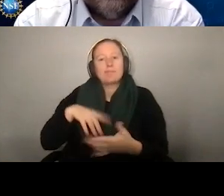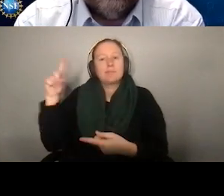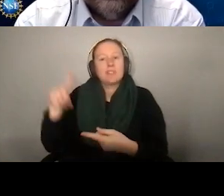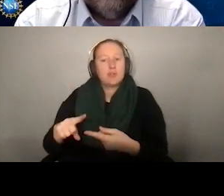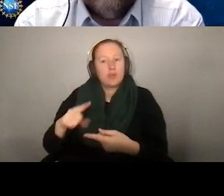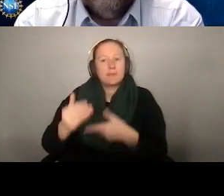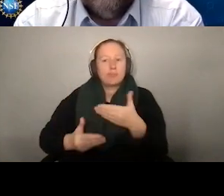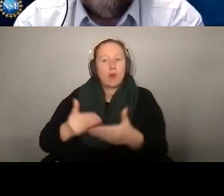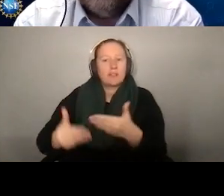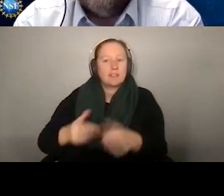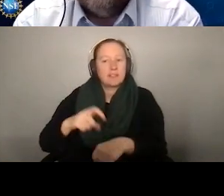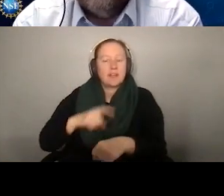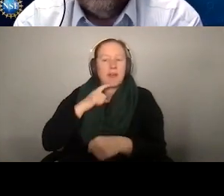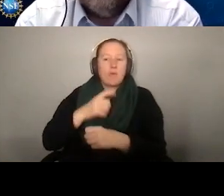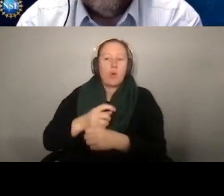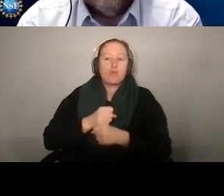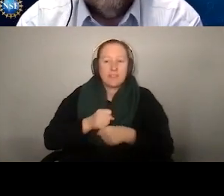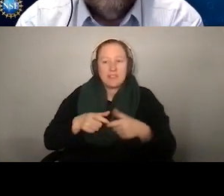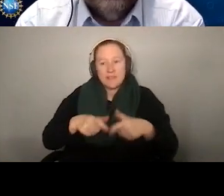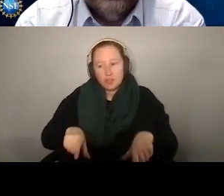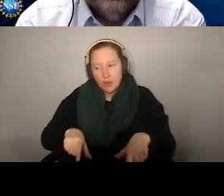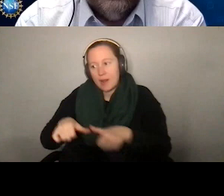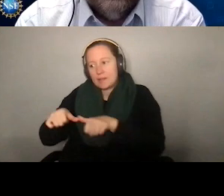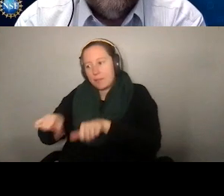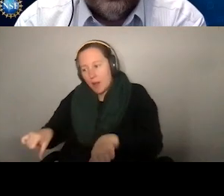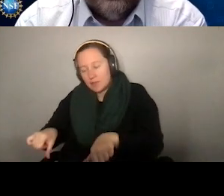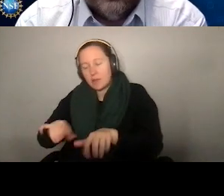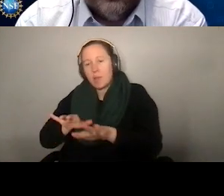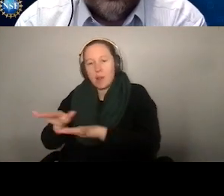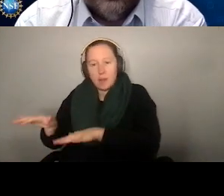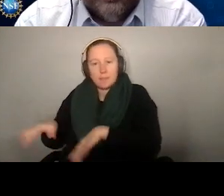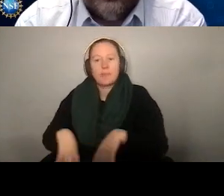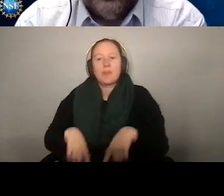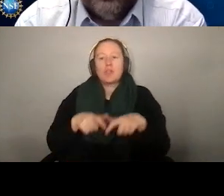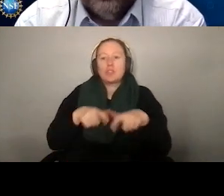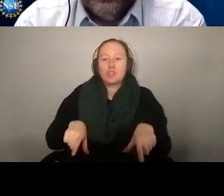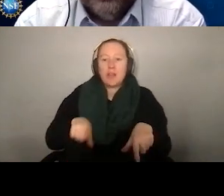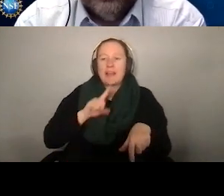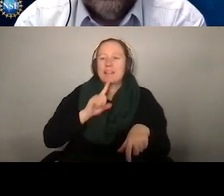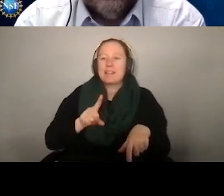associated with receiving and processing a paper check. Check is our least preferred method.